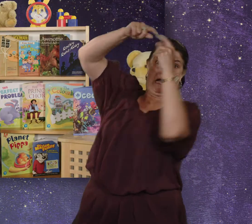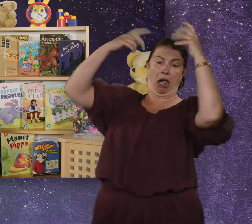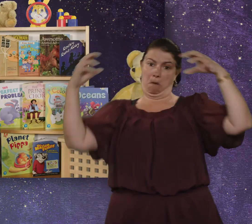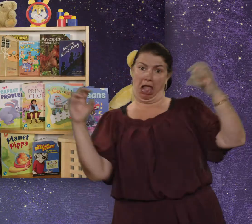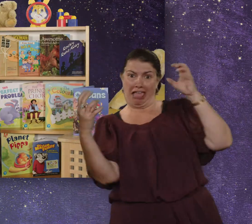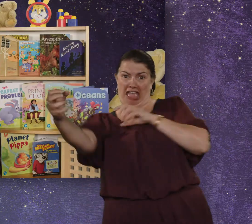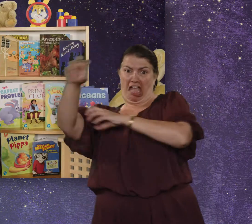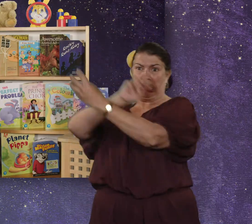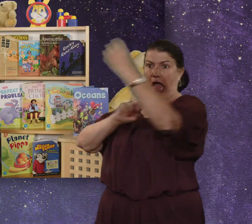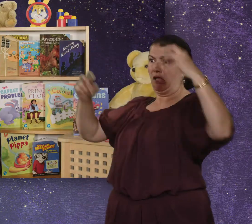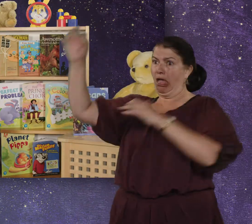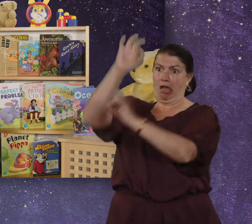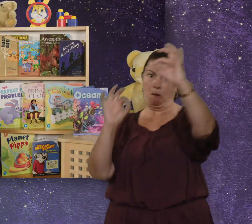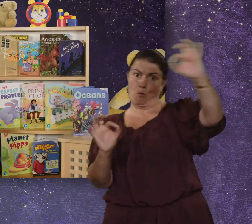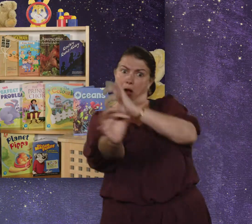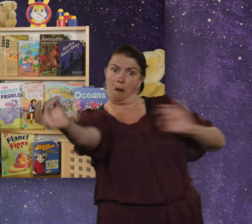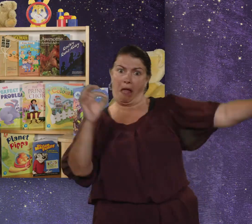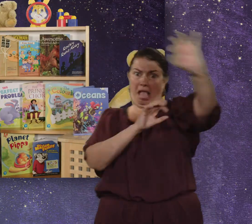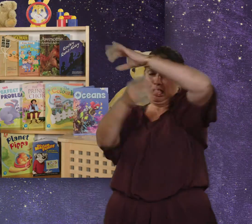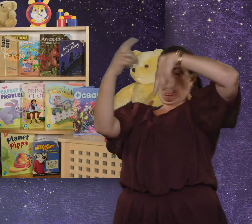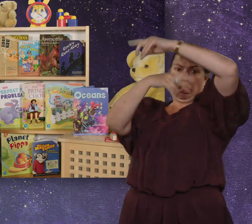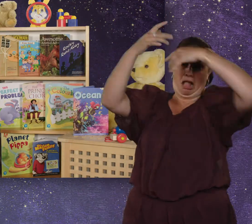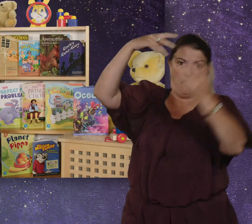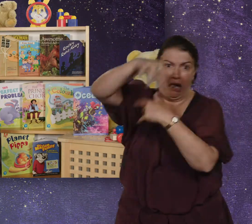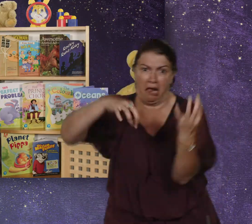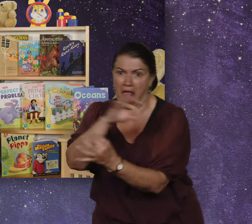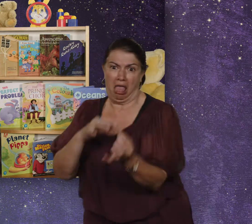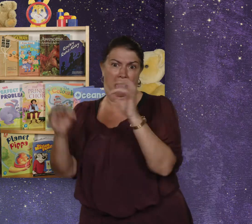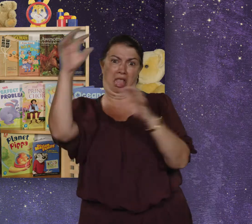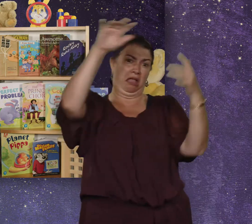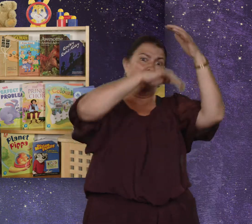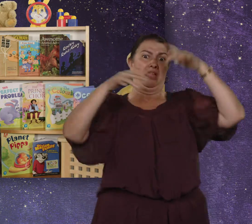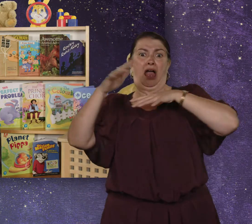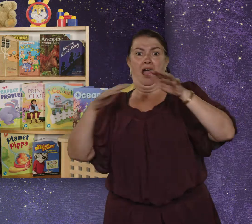But, as they'd all hurtled and spurted and spun,